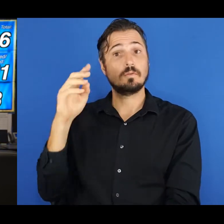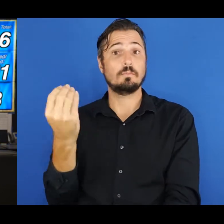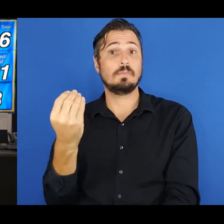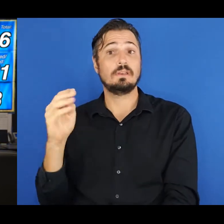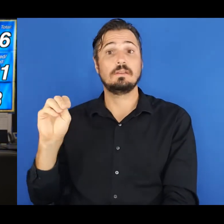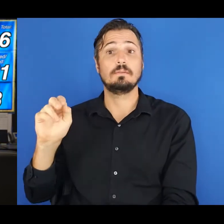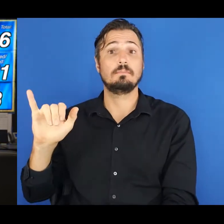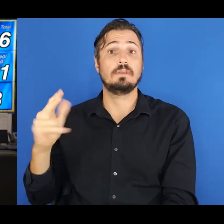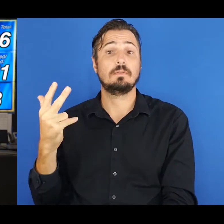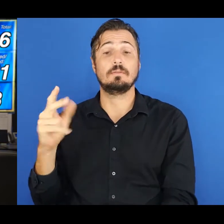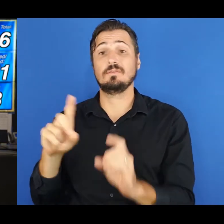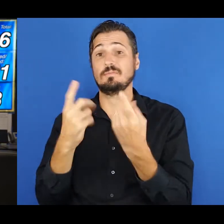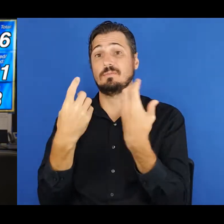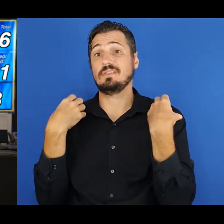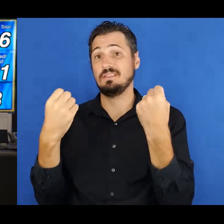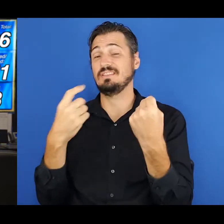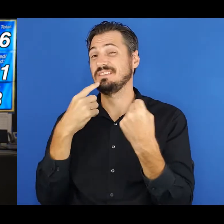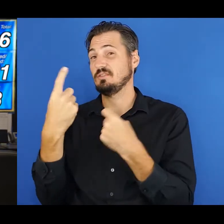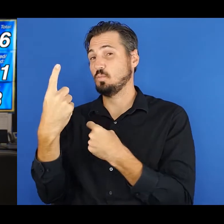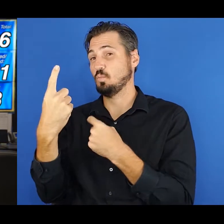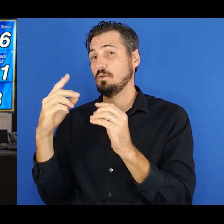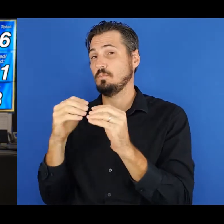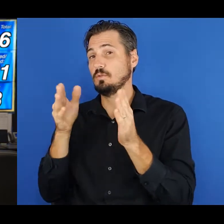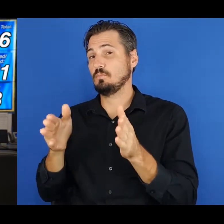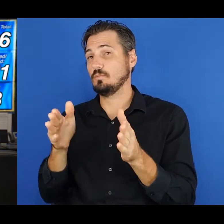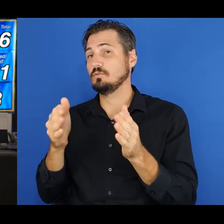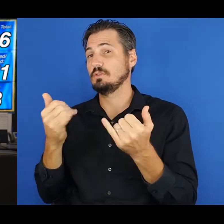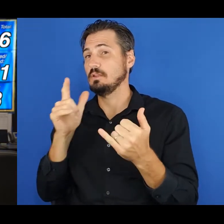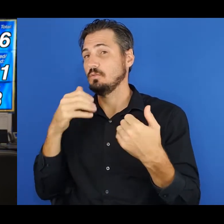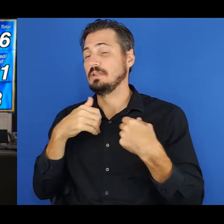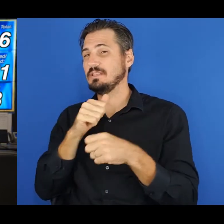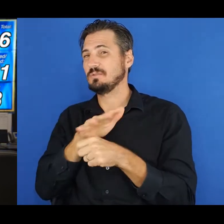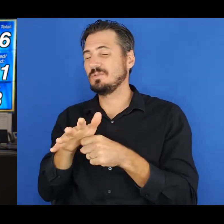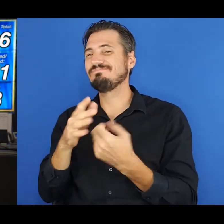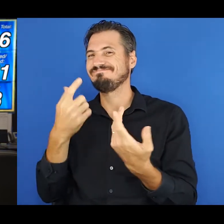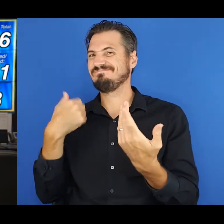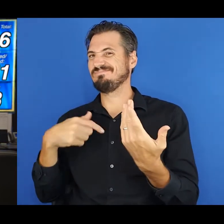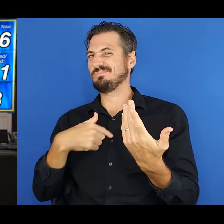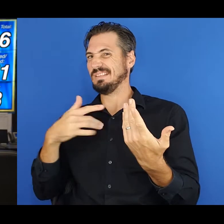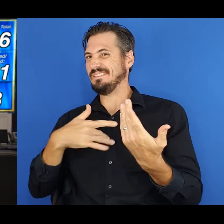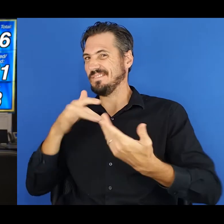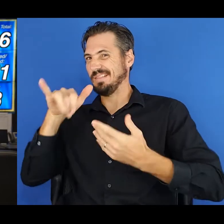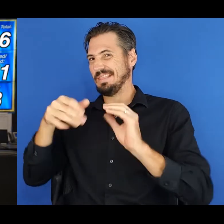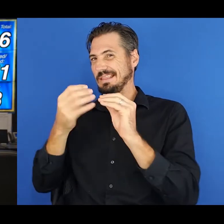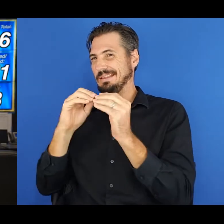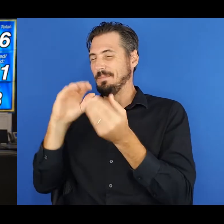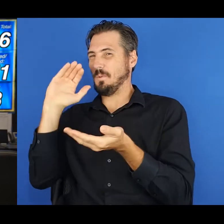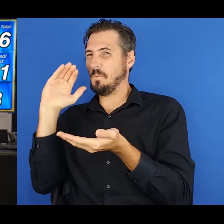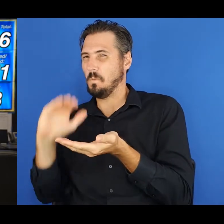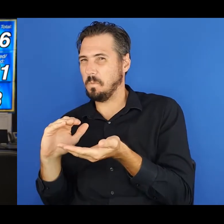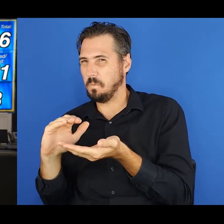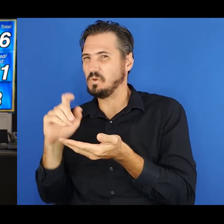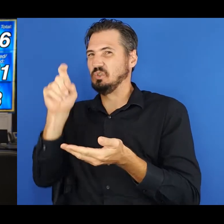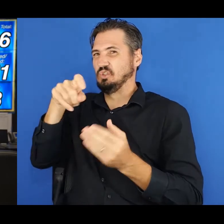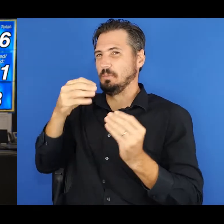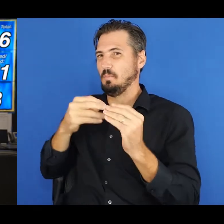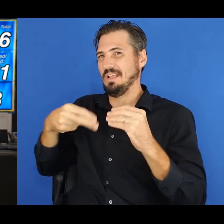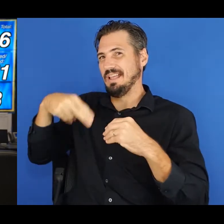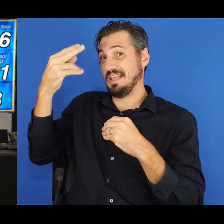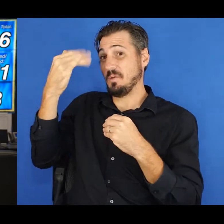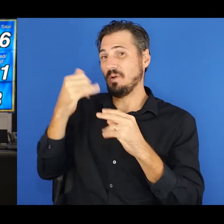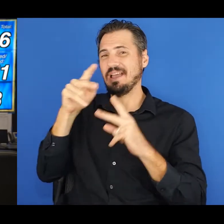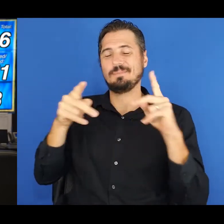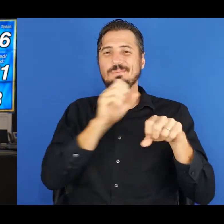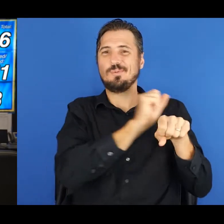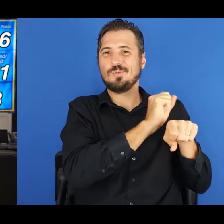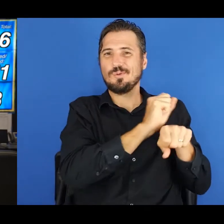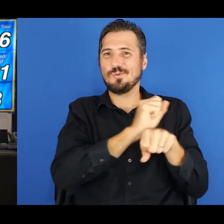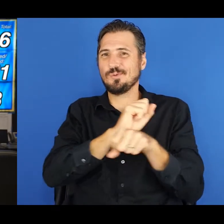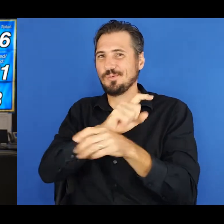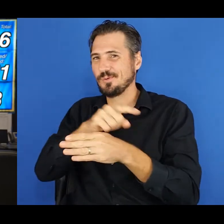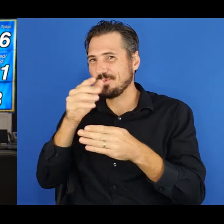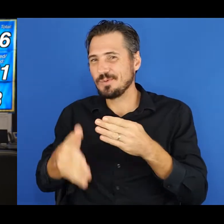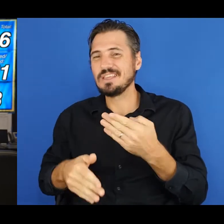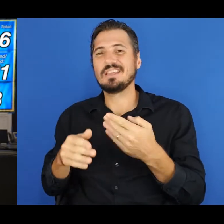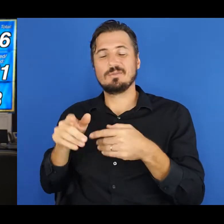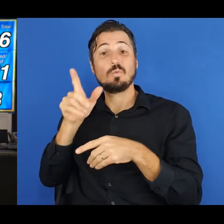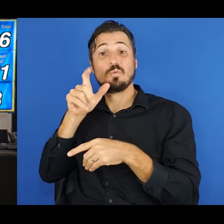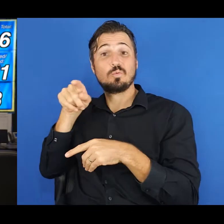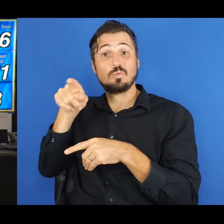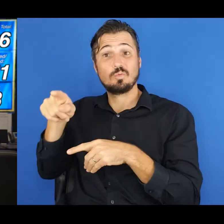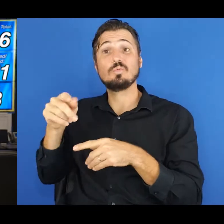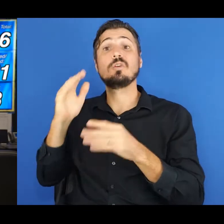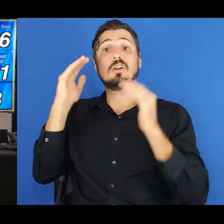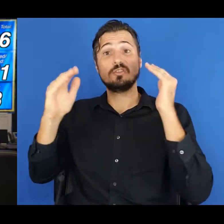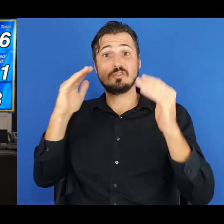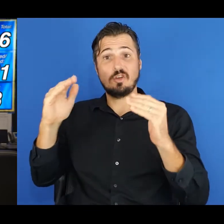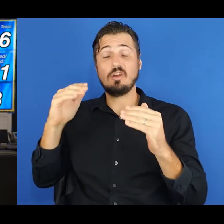The Department of Health is reporting one new case today, which may represent an artificially low number due to weekend work schedules. The case is an adult resident female, and the case